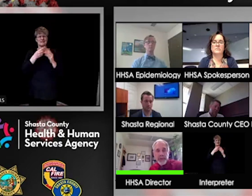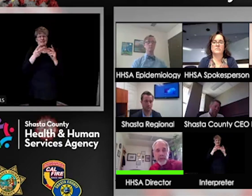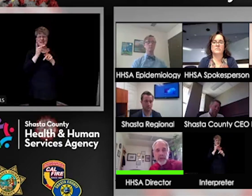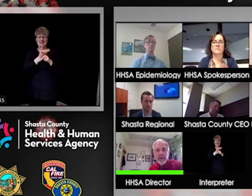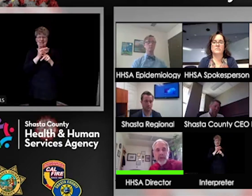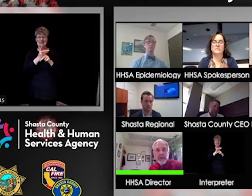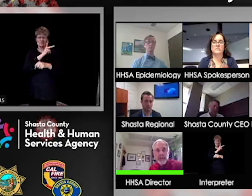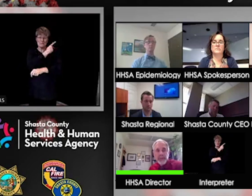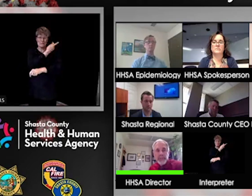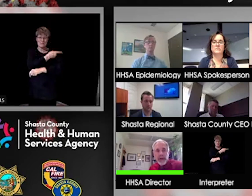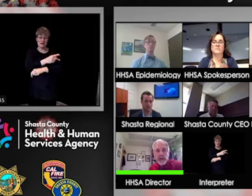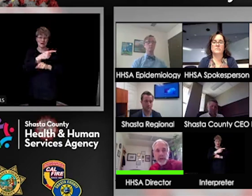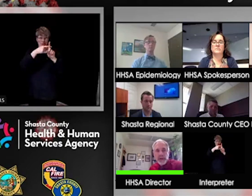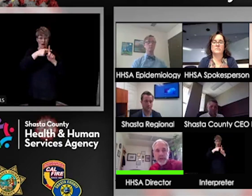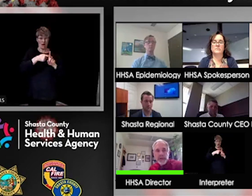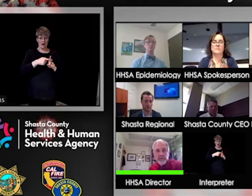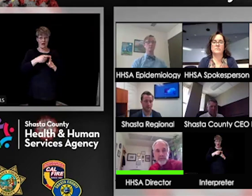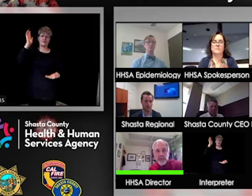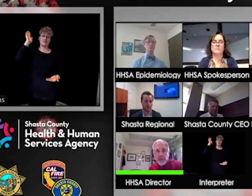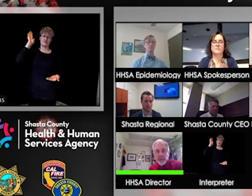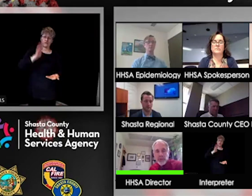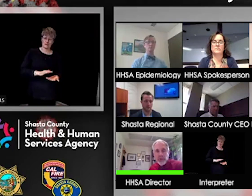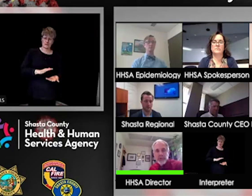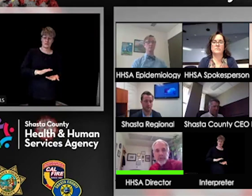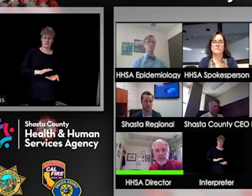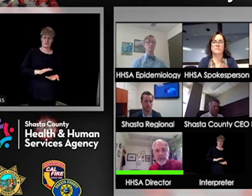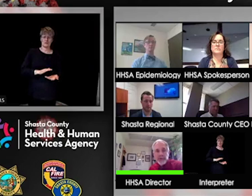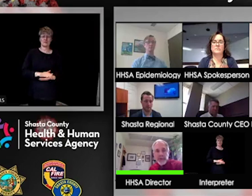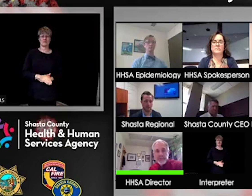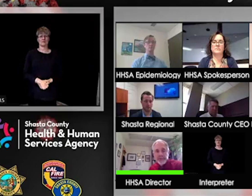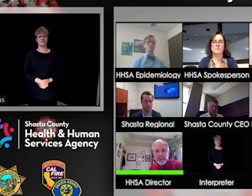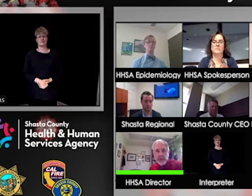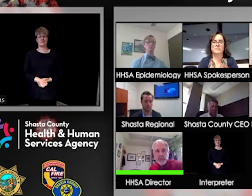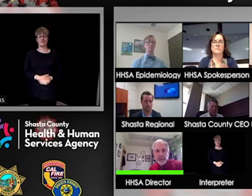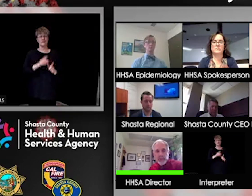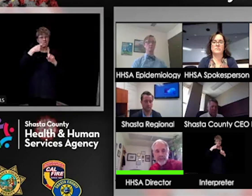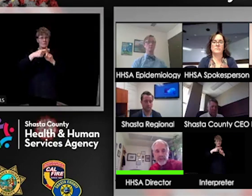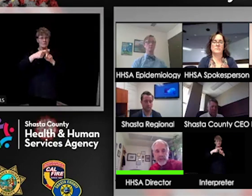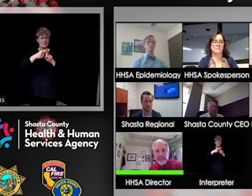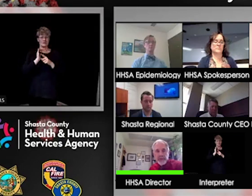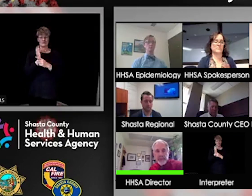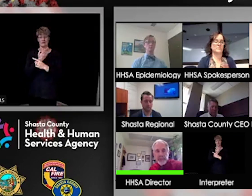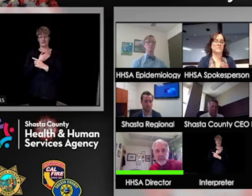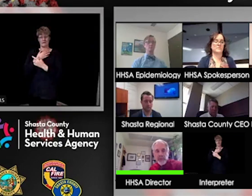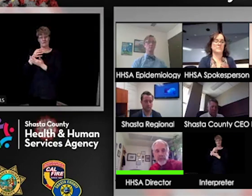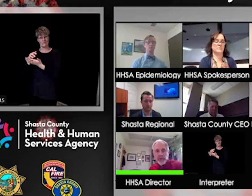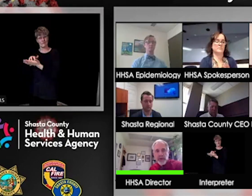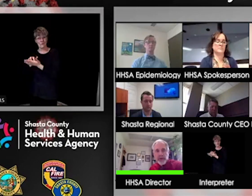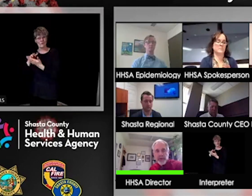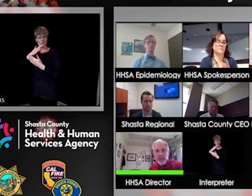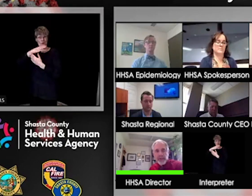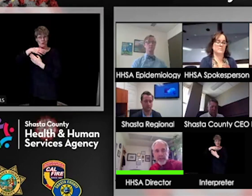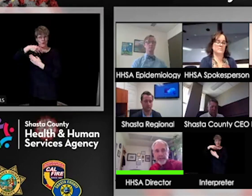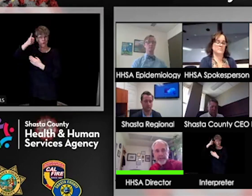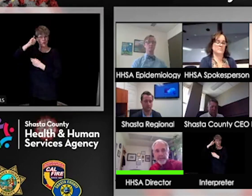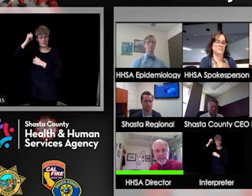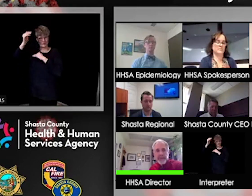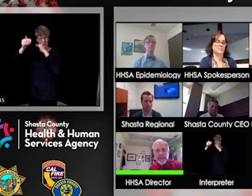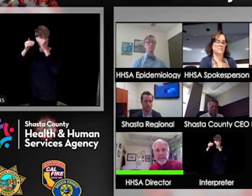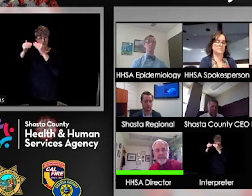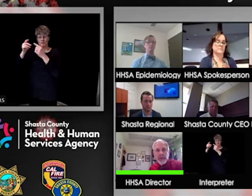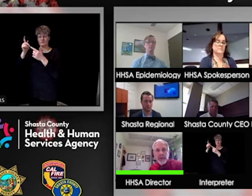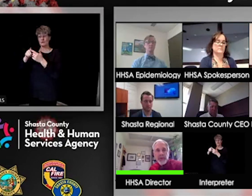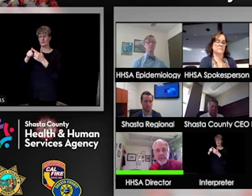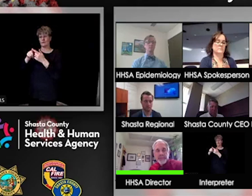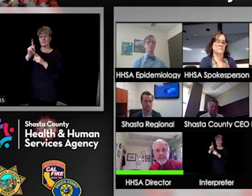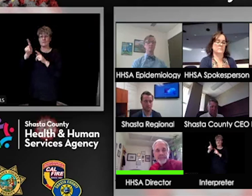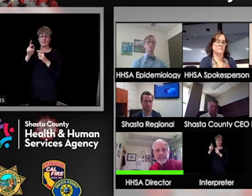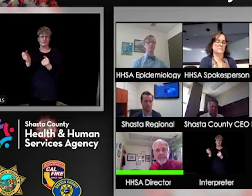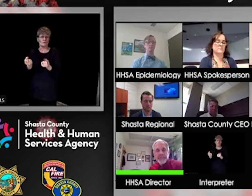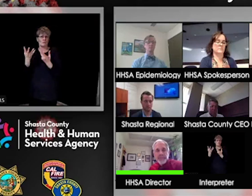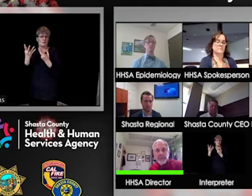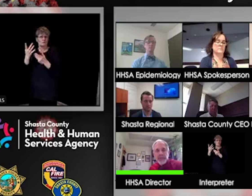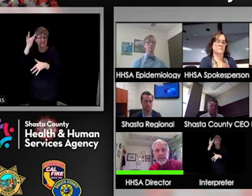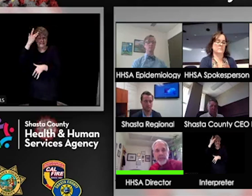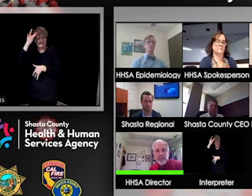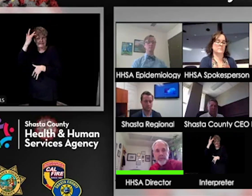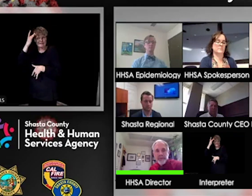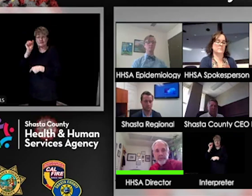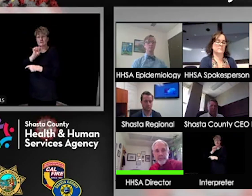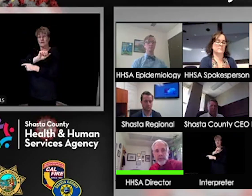in helping keep our vulnerable adults safe and for people with chronic underlying illnesses.